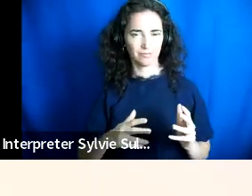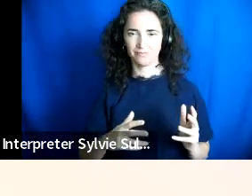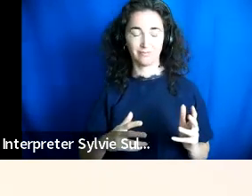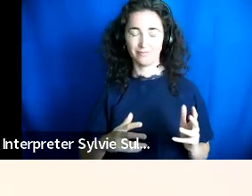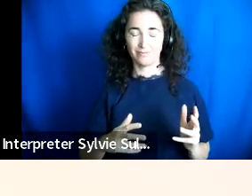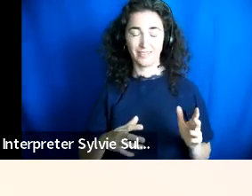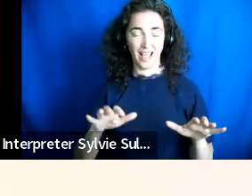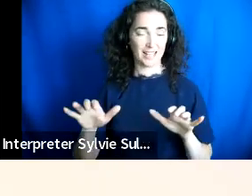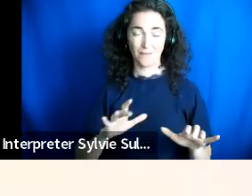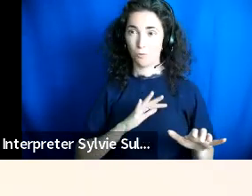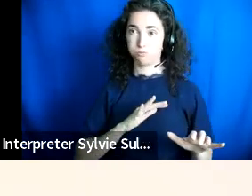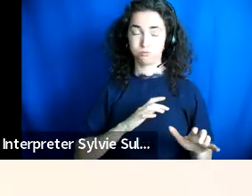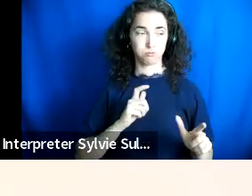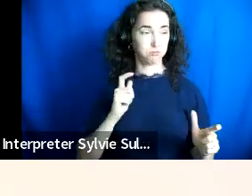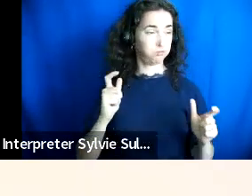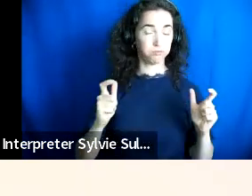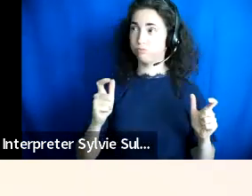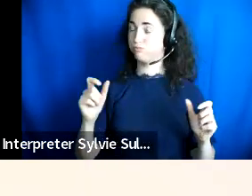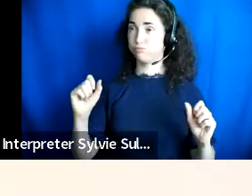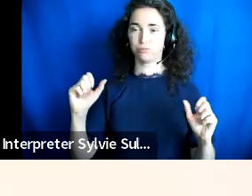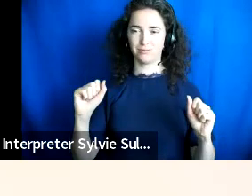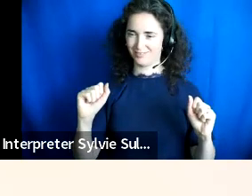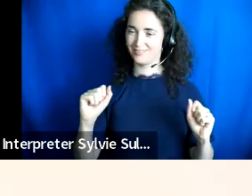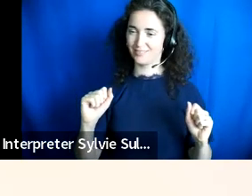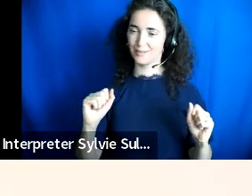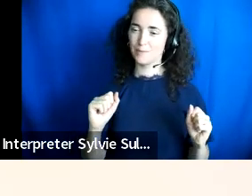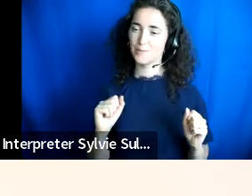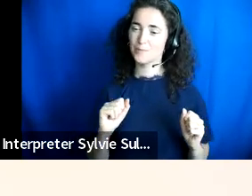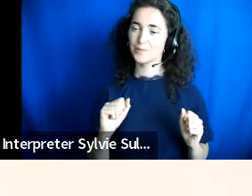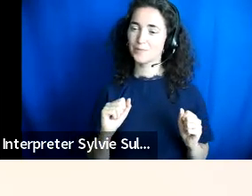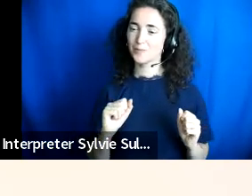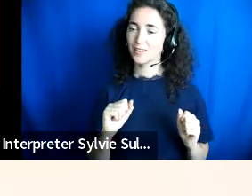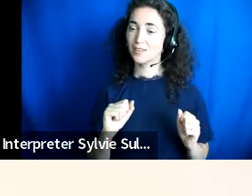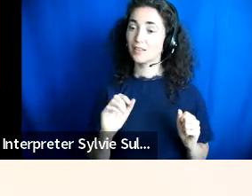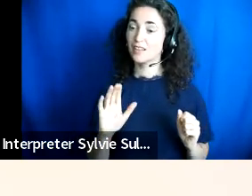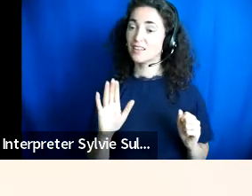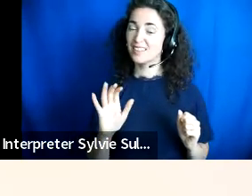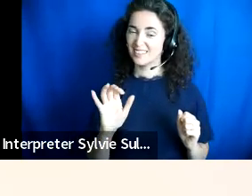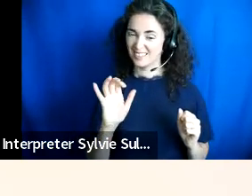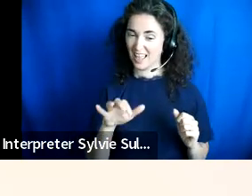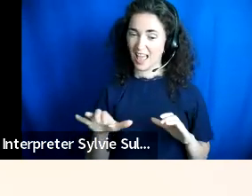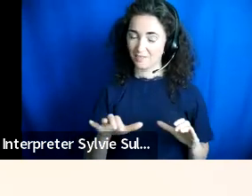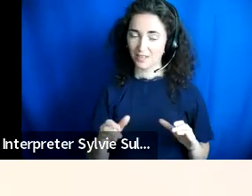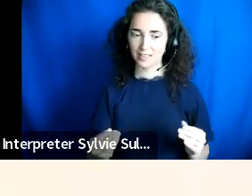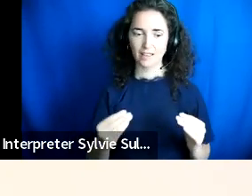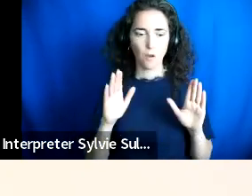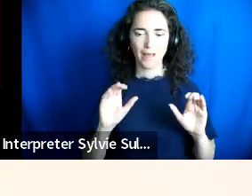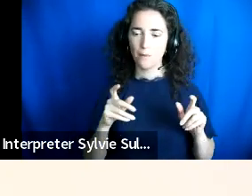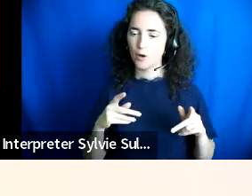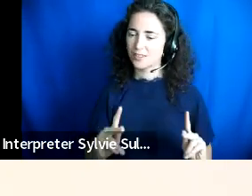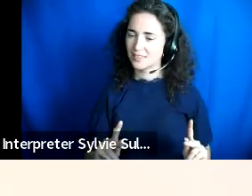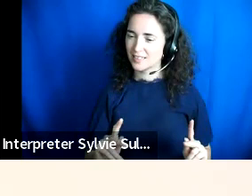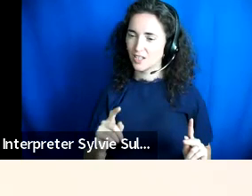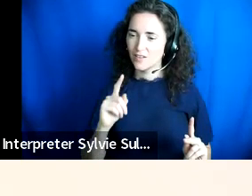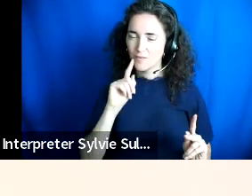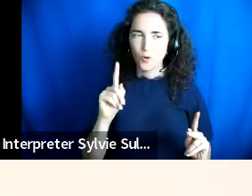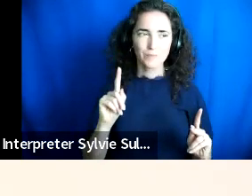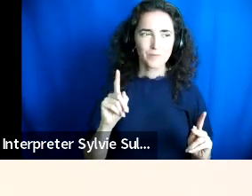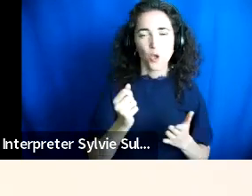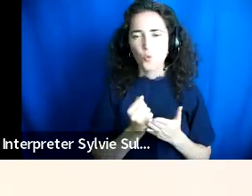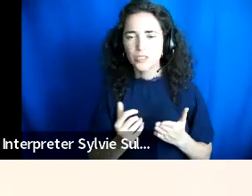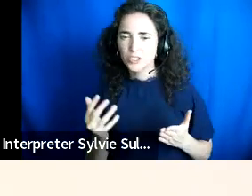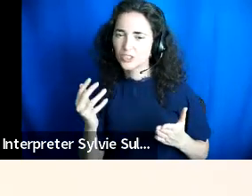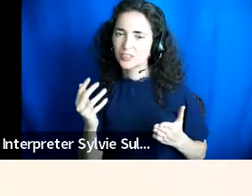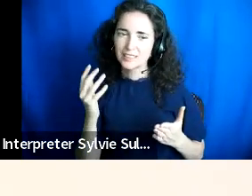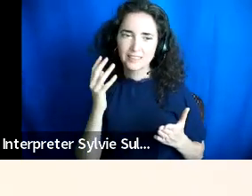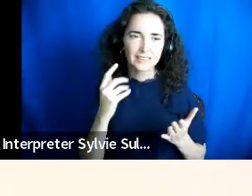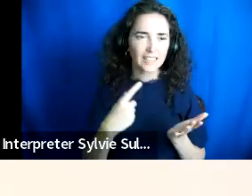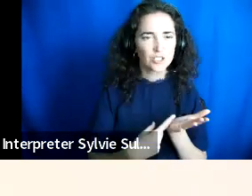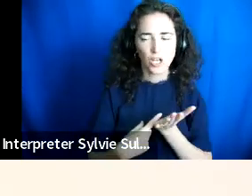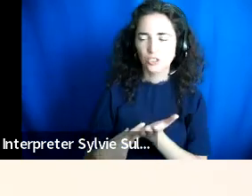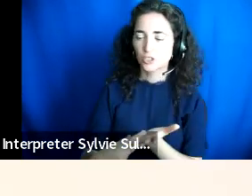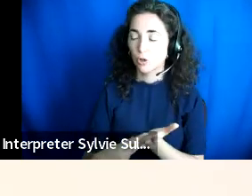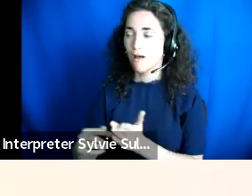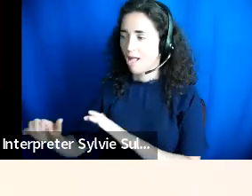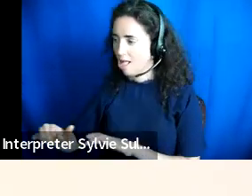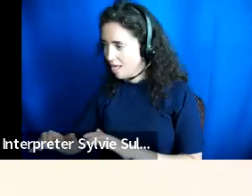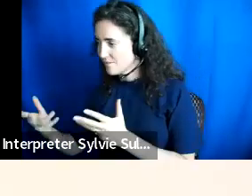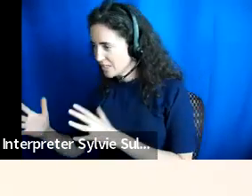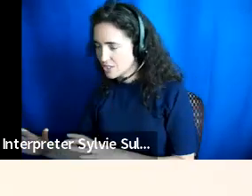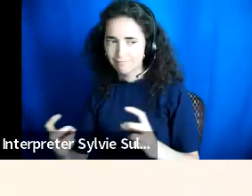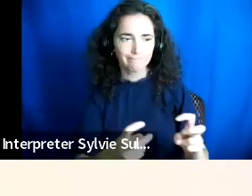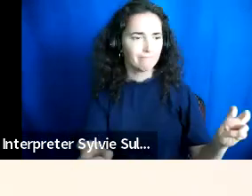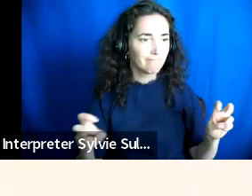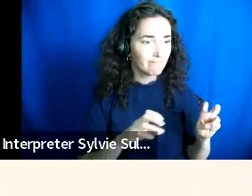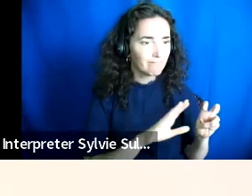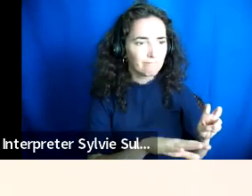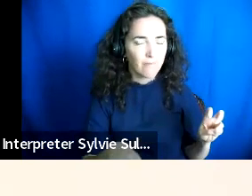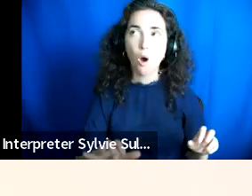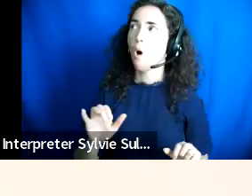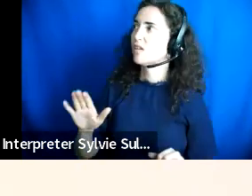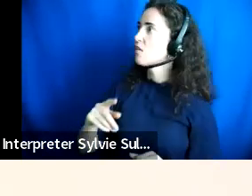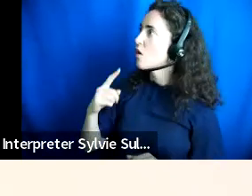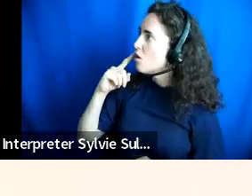That was there, but it made an it gave an incredible opportunity for this very rich kind of after action discussion where we could talk about how I didn't think about all that you know i'm i'm an adult.